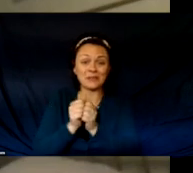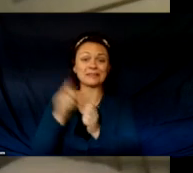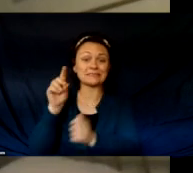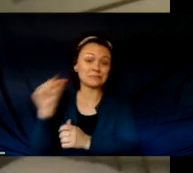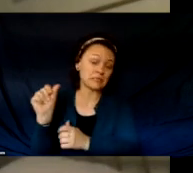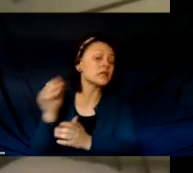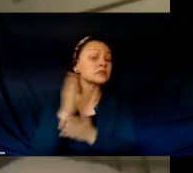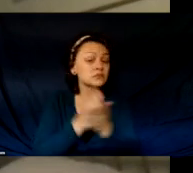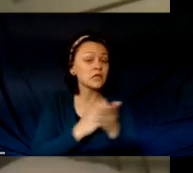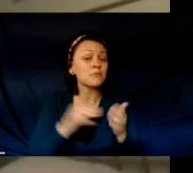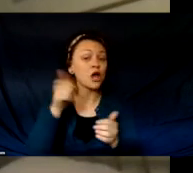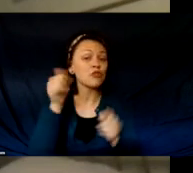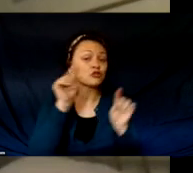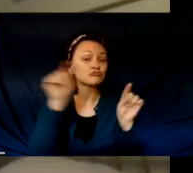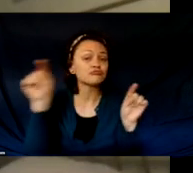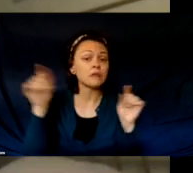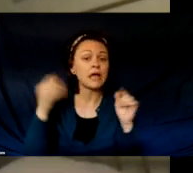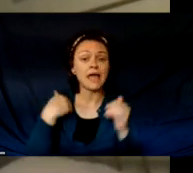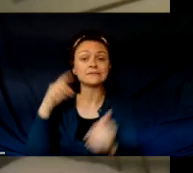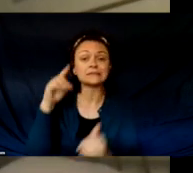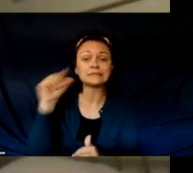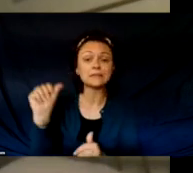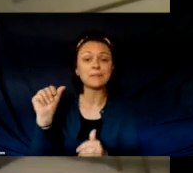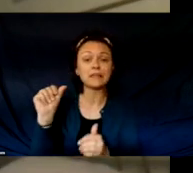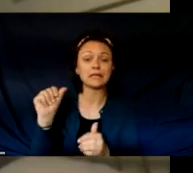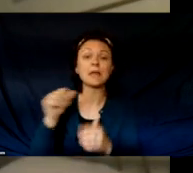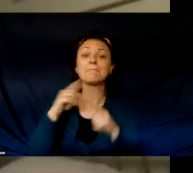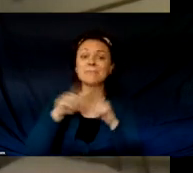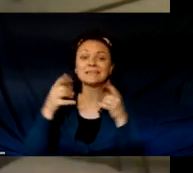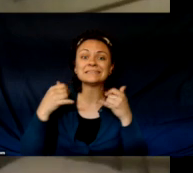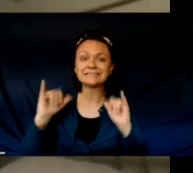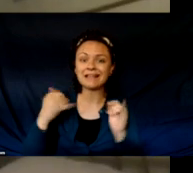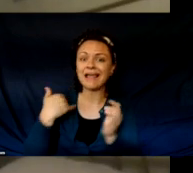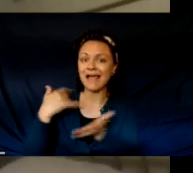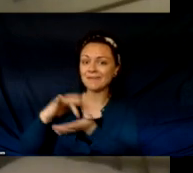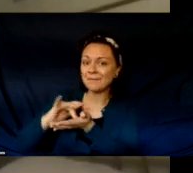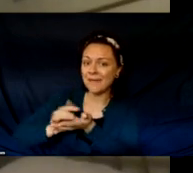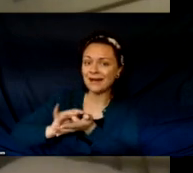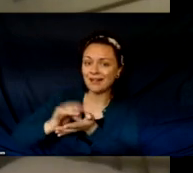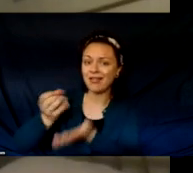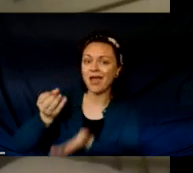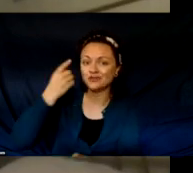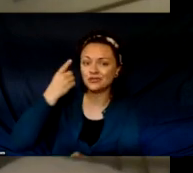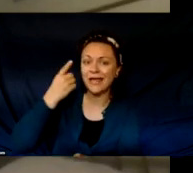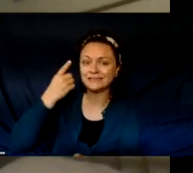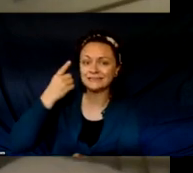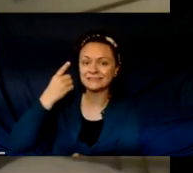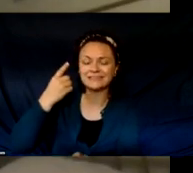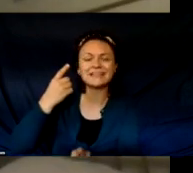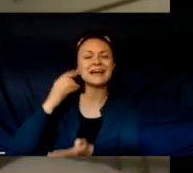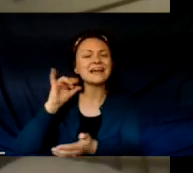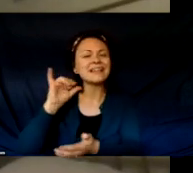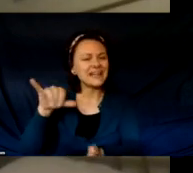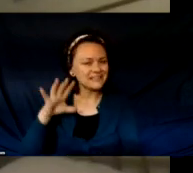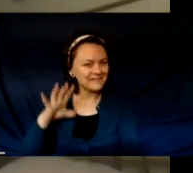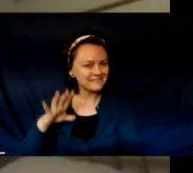still have a very medicalized understanding. And that's fine too. But for a people within the disability community,